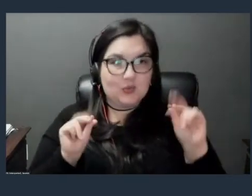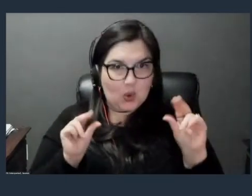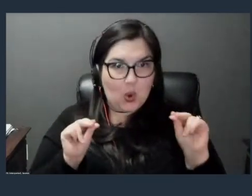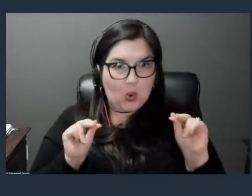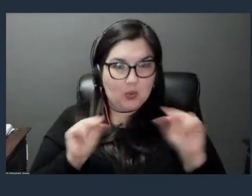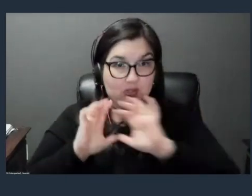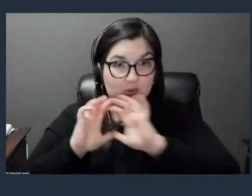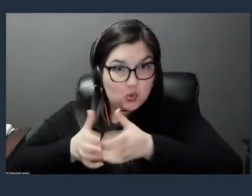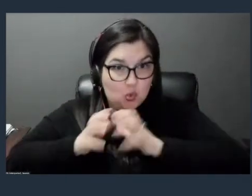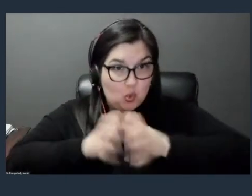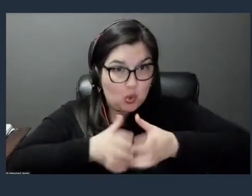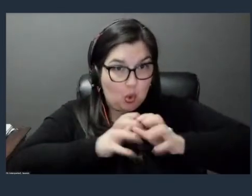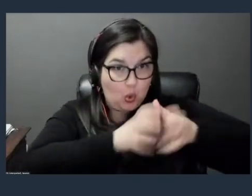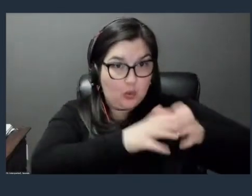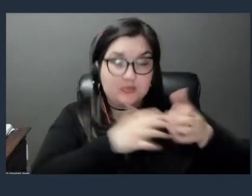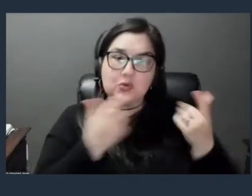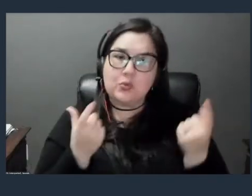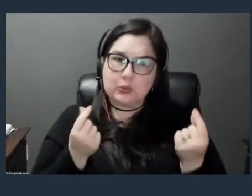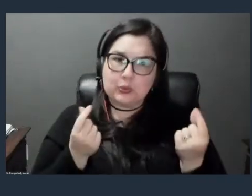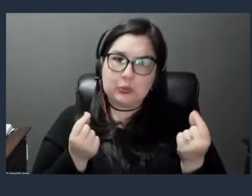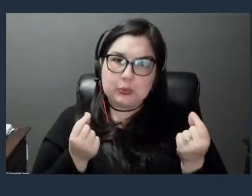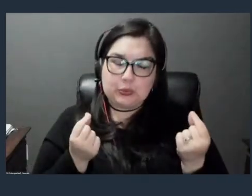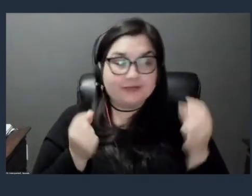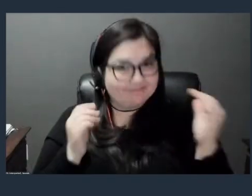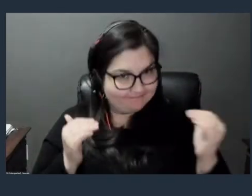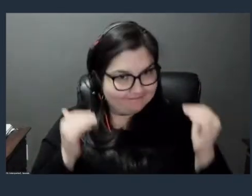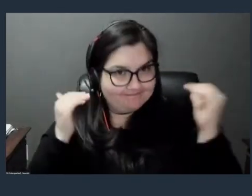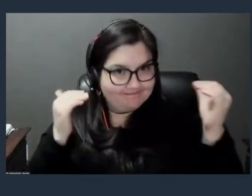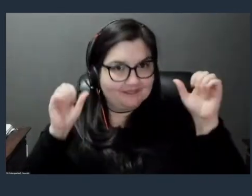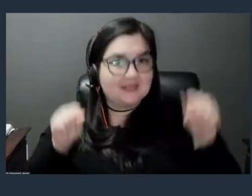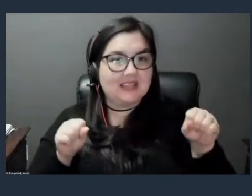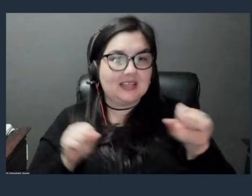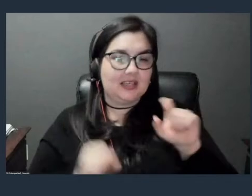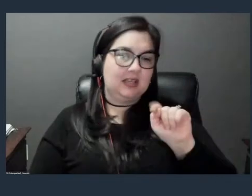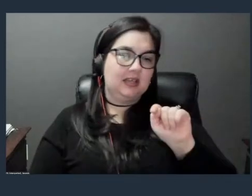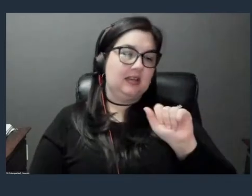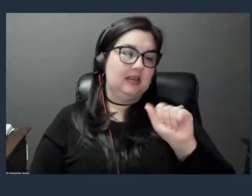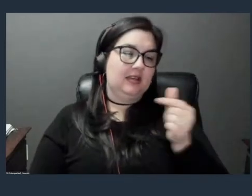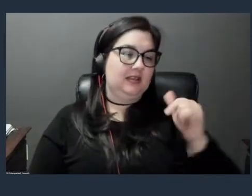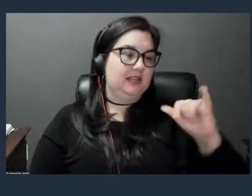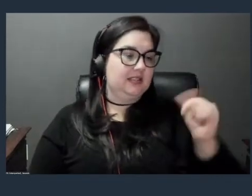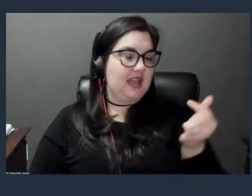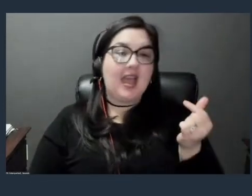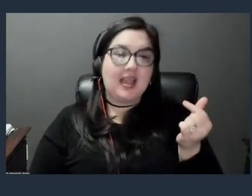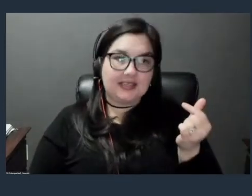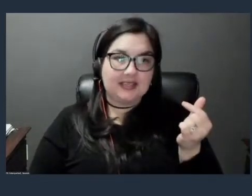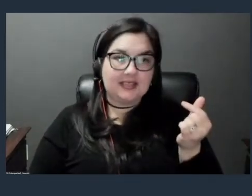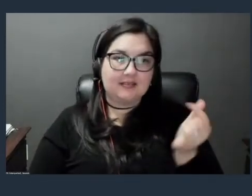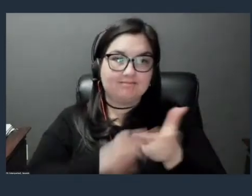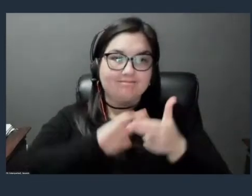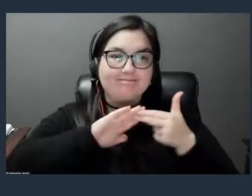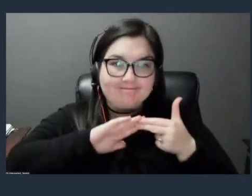is something called tagging. In AWS, you can tag these IAM identities.